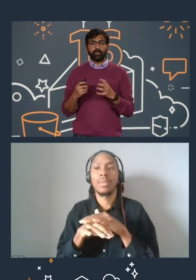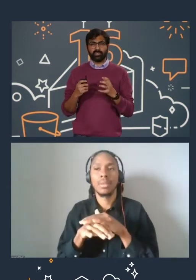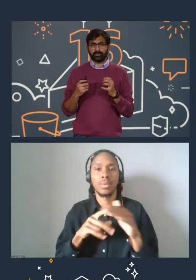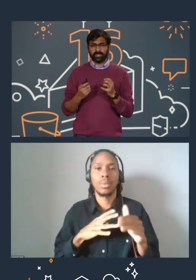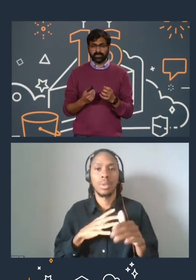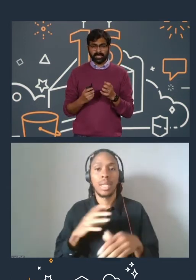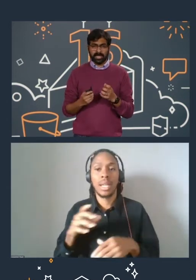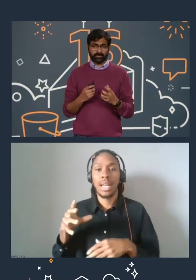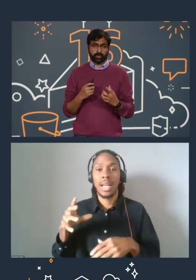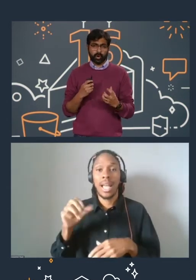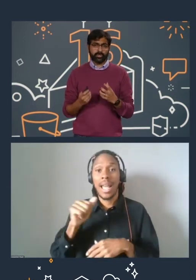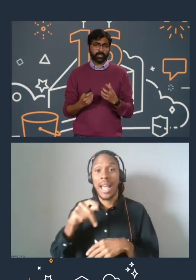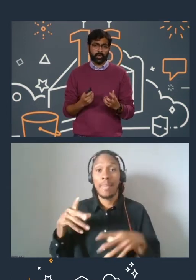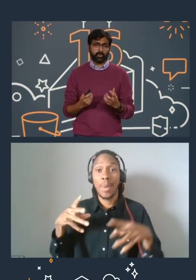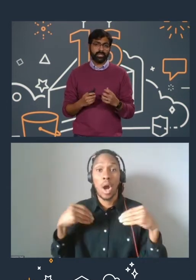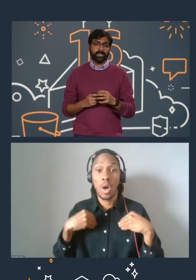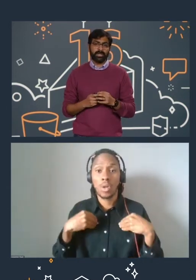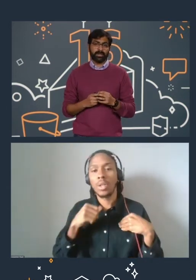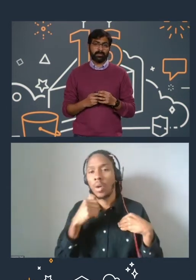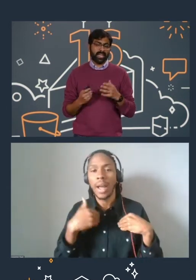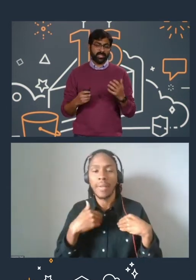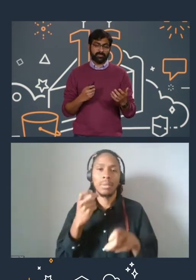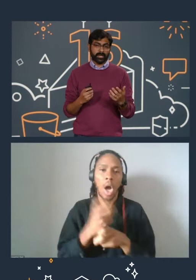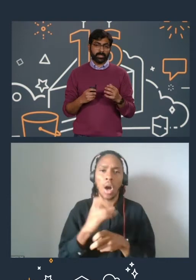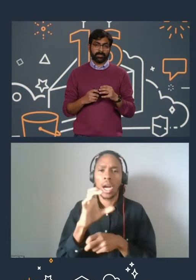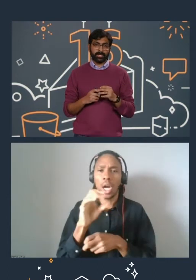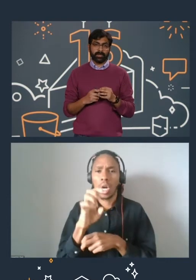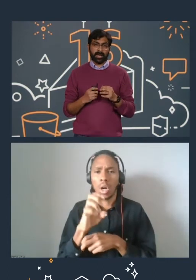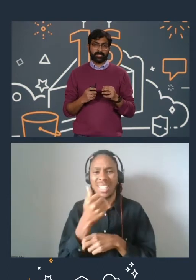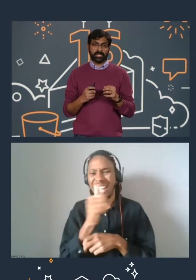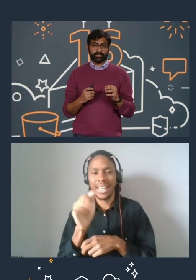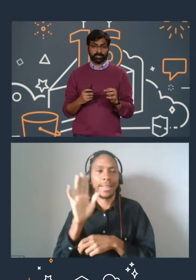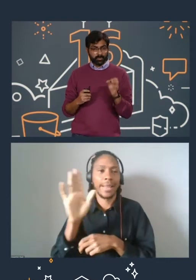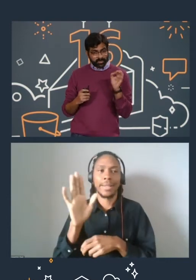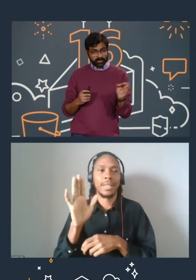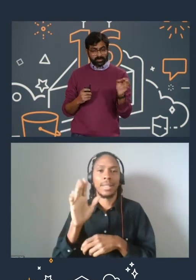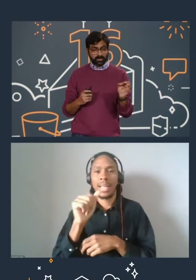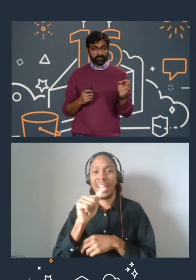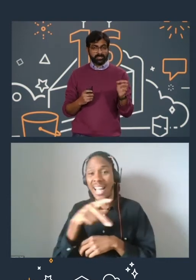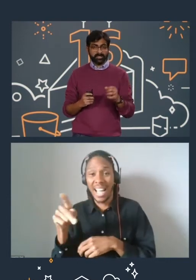don't specifically have to hard code any of their applications to a specific region.